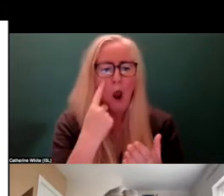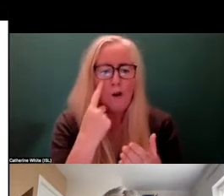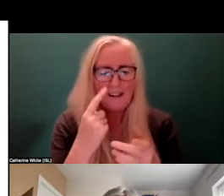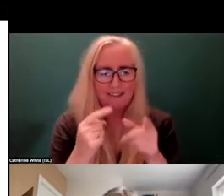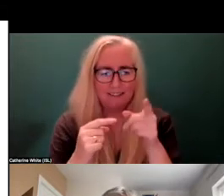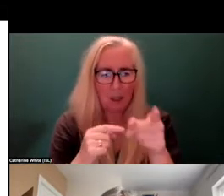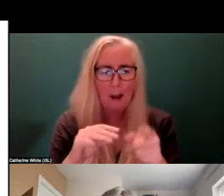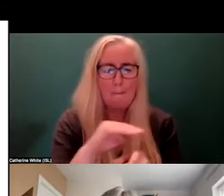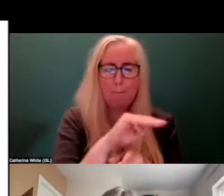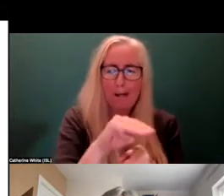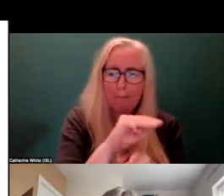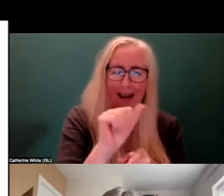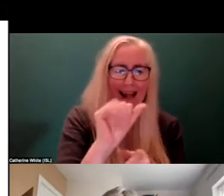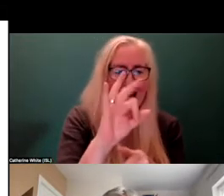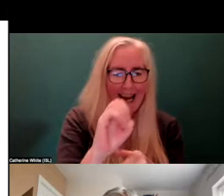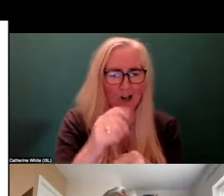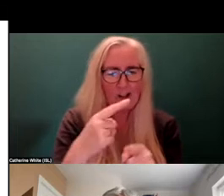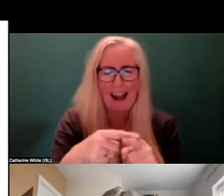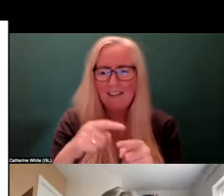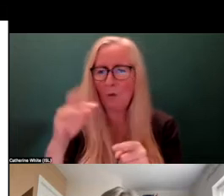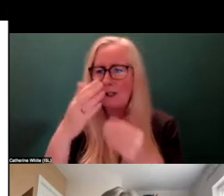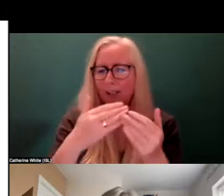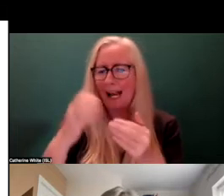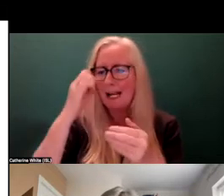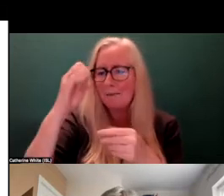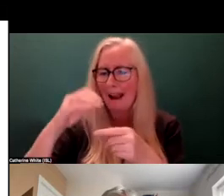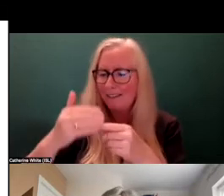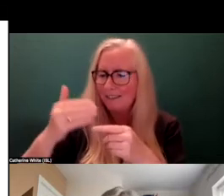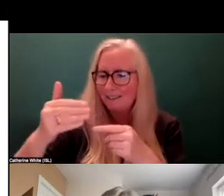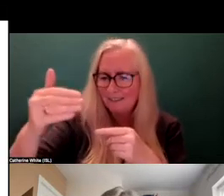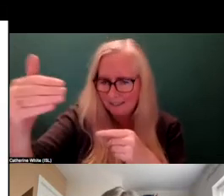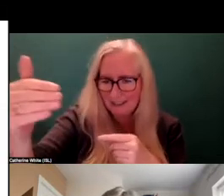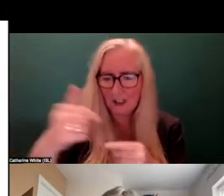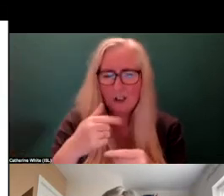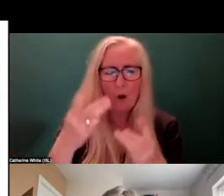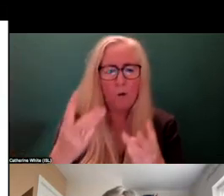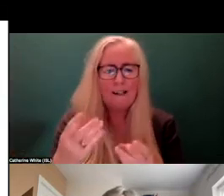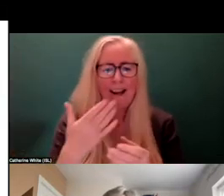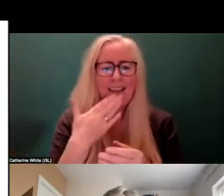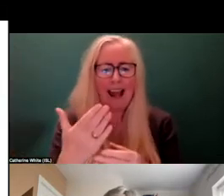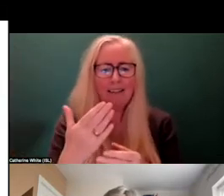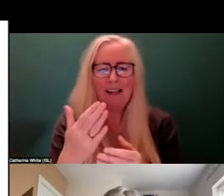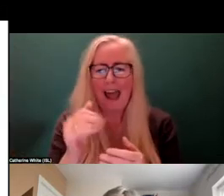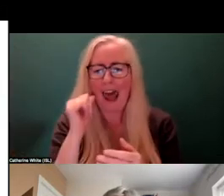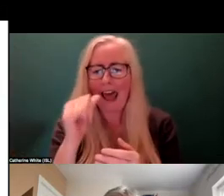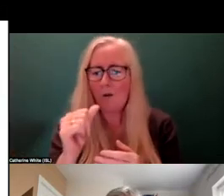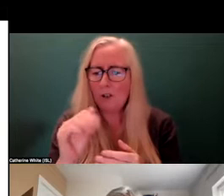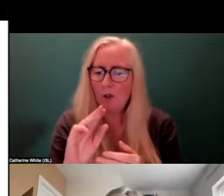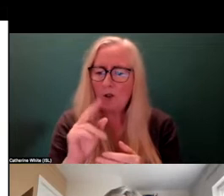So let's look at the first impulse around people ageing and trajectories. And I'd like to thank Ken Finnegan for permission to use these beautiful